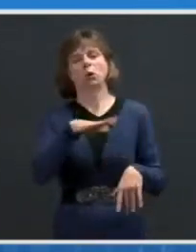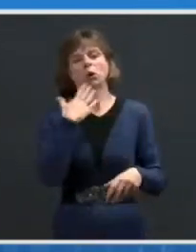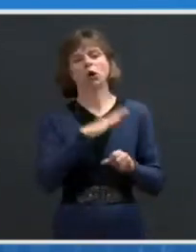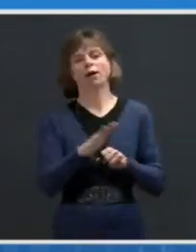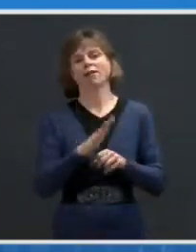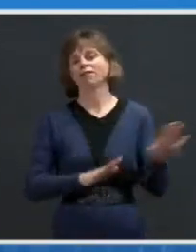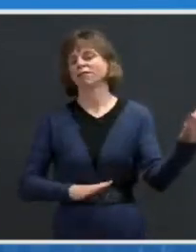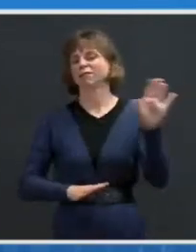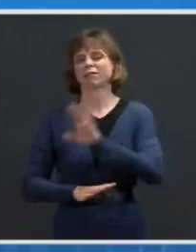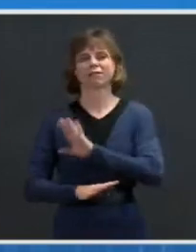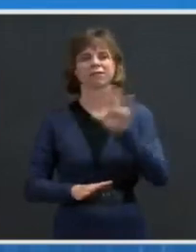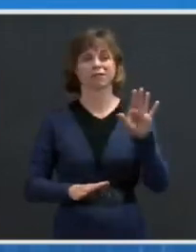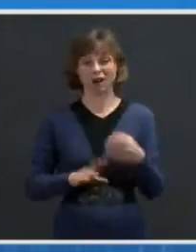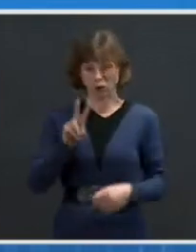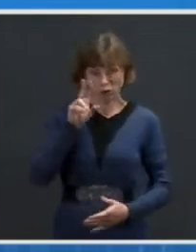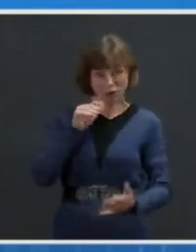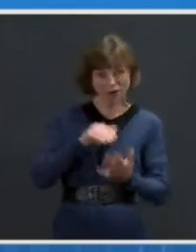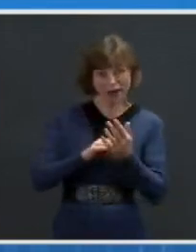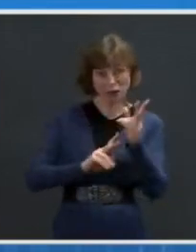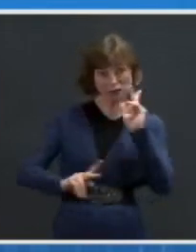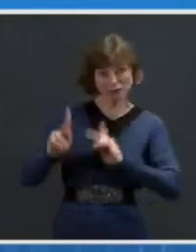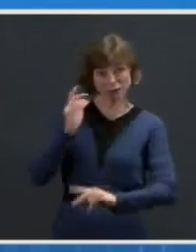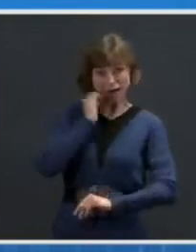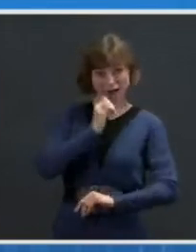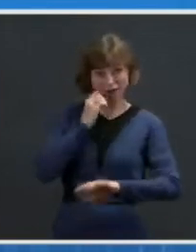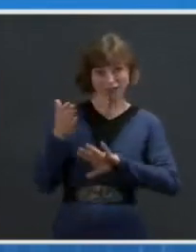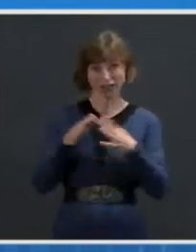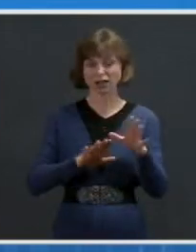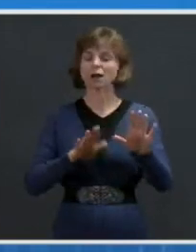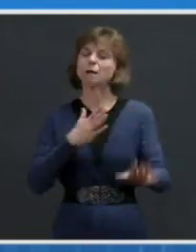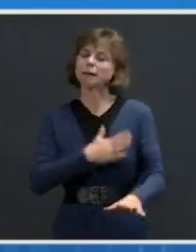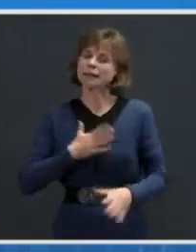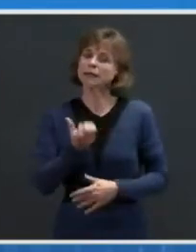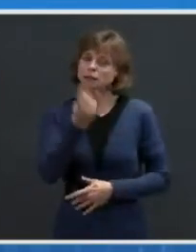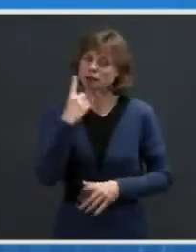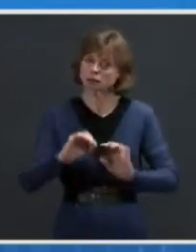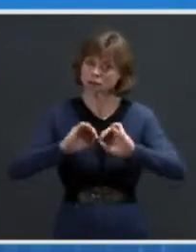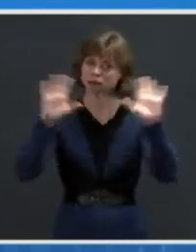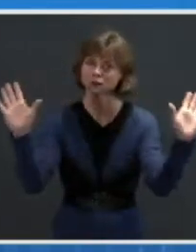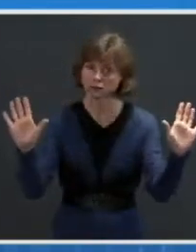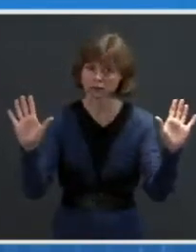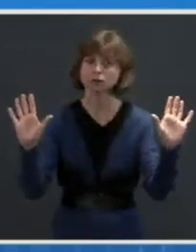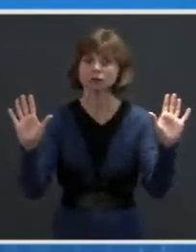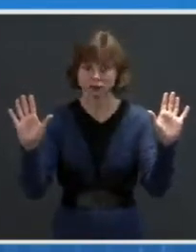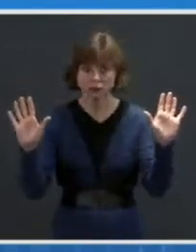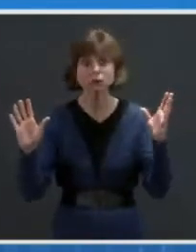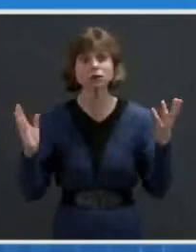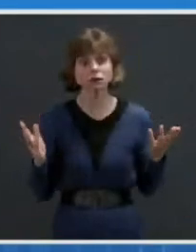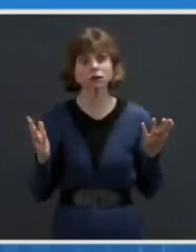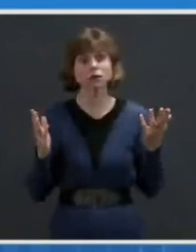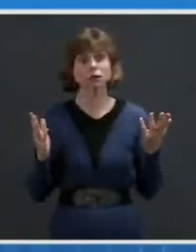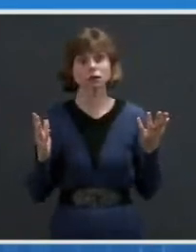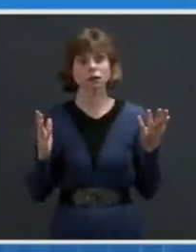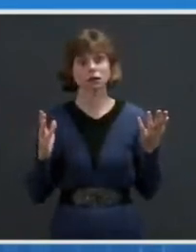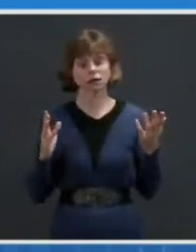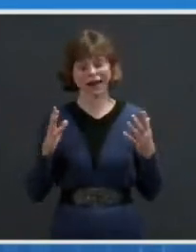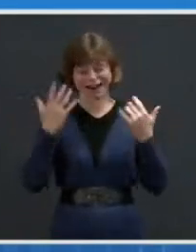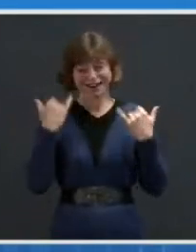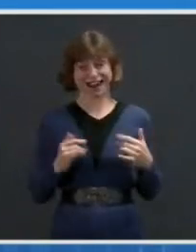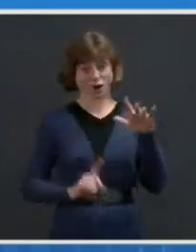WE CANNOT BE RESIGNED TO 70,000